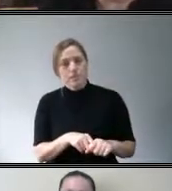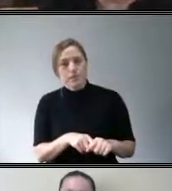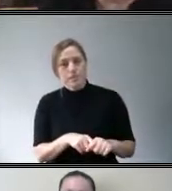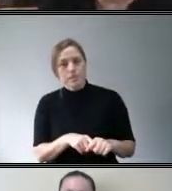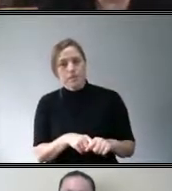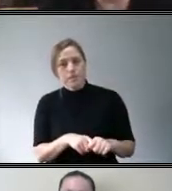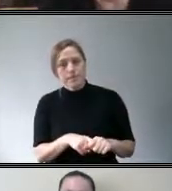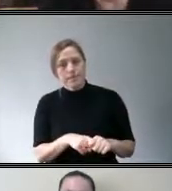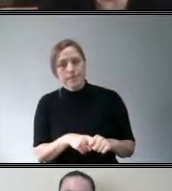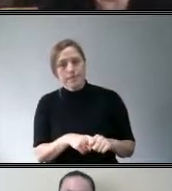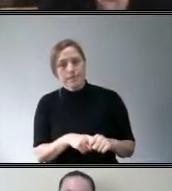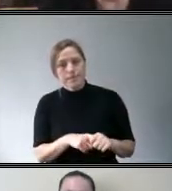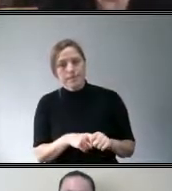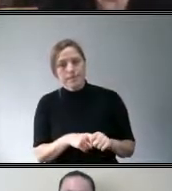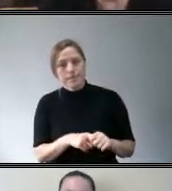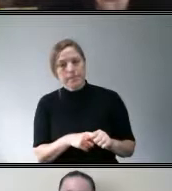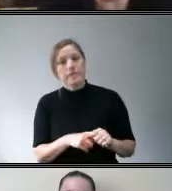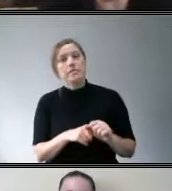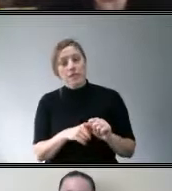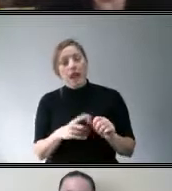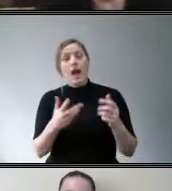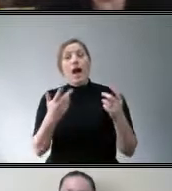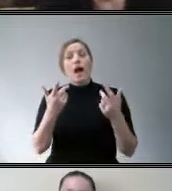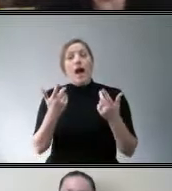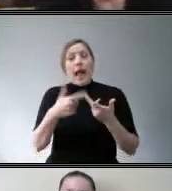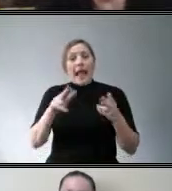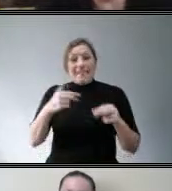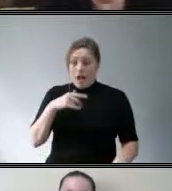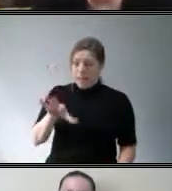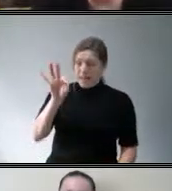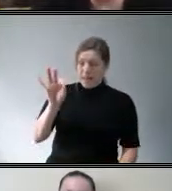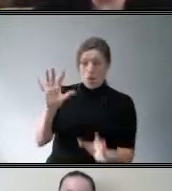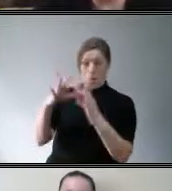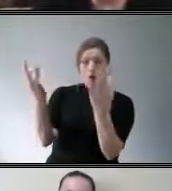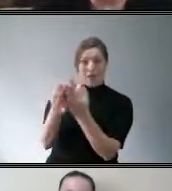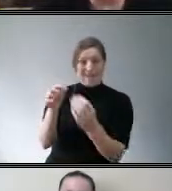we have to make our own way or is there a support system unfortunately as much as we wish there